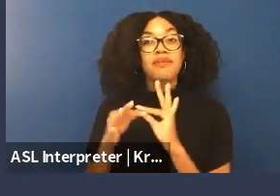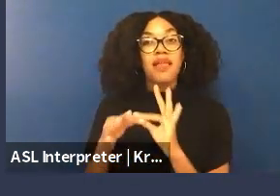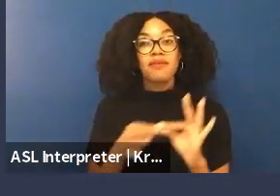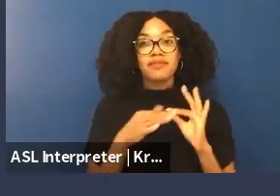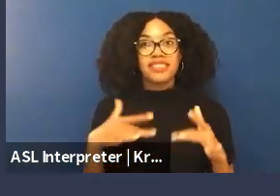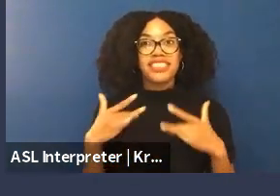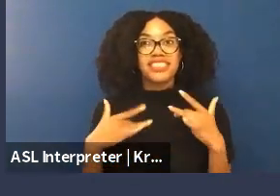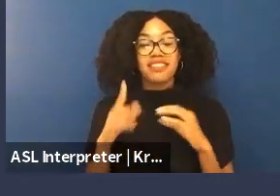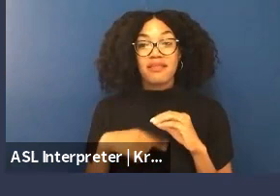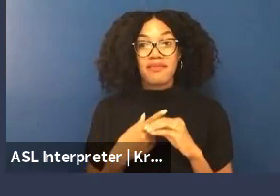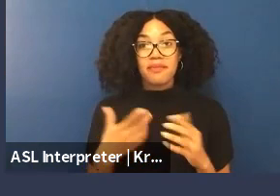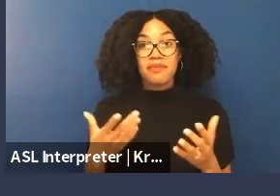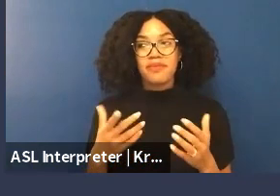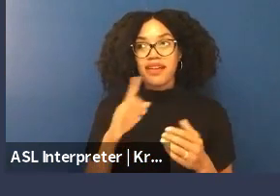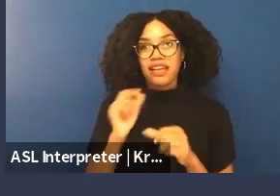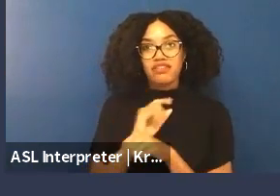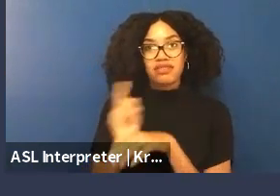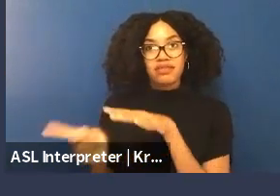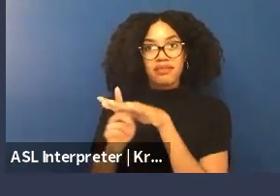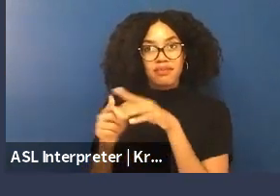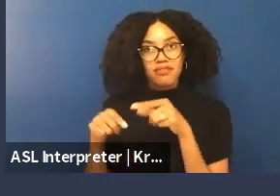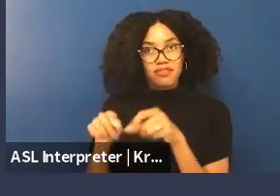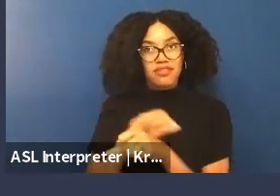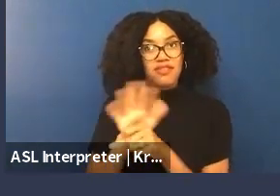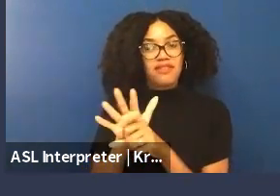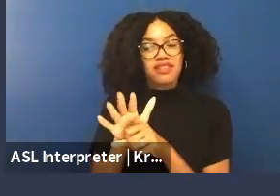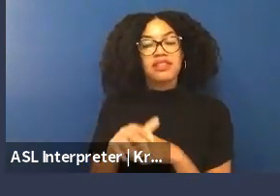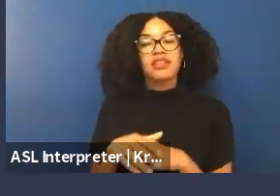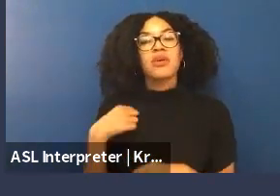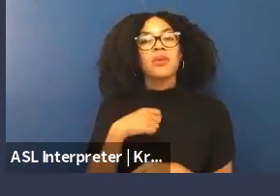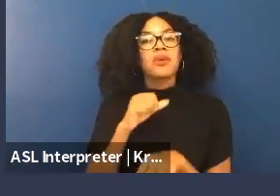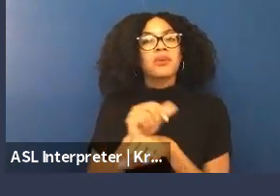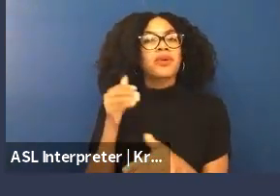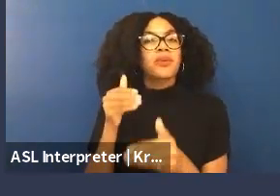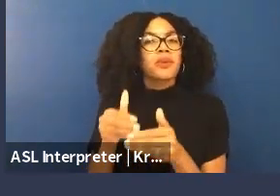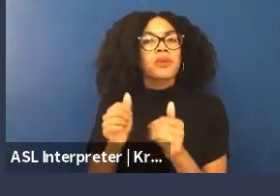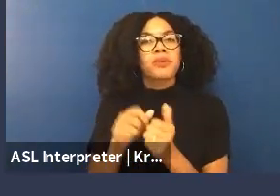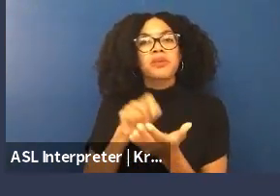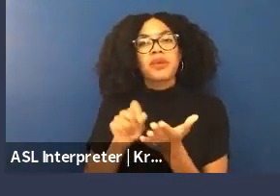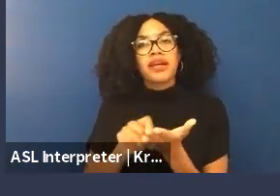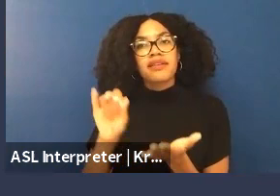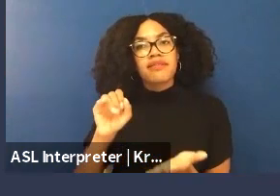came about and we're working closely with writing faculty, form and style editors,